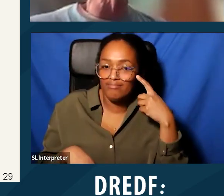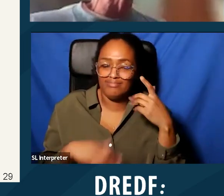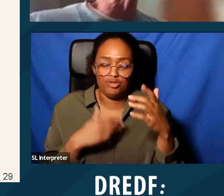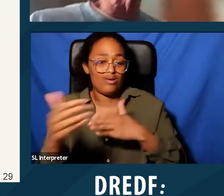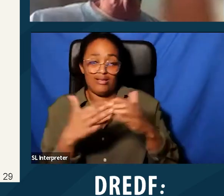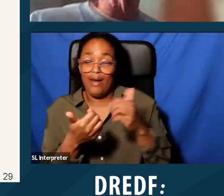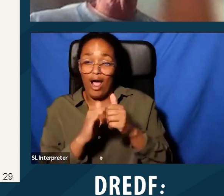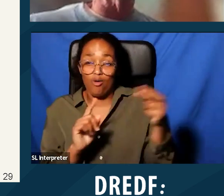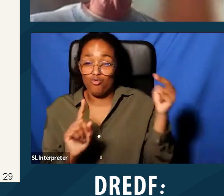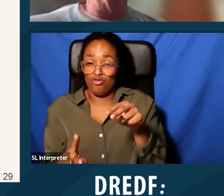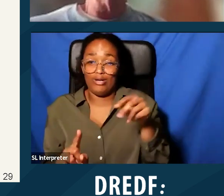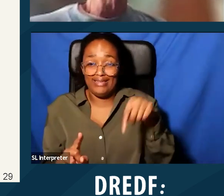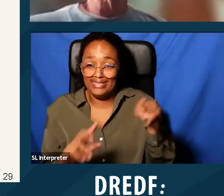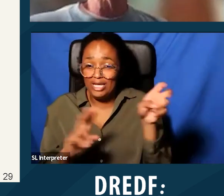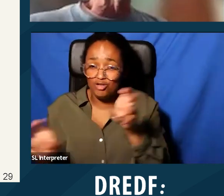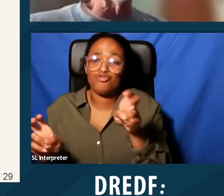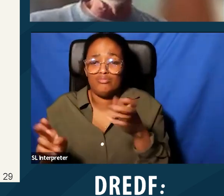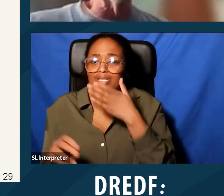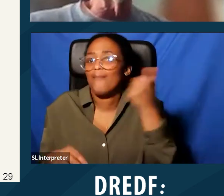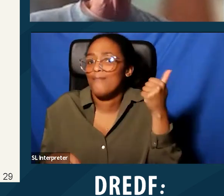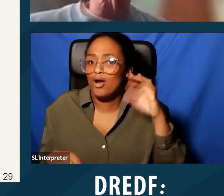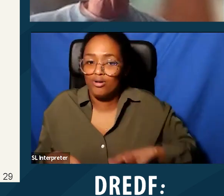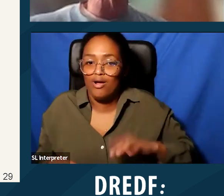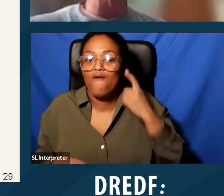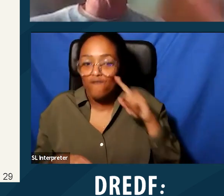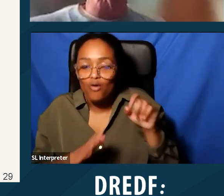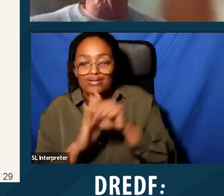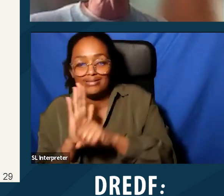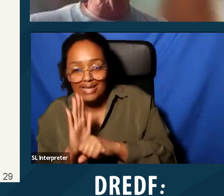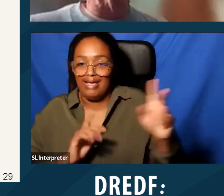And so please, really bring that down to your local level,